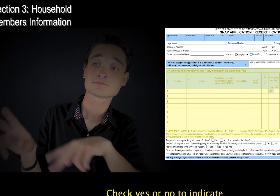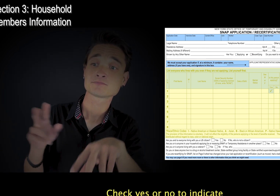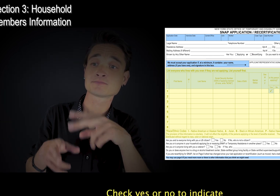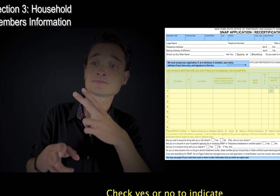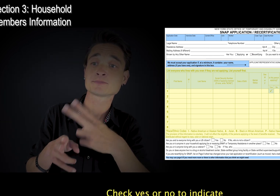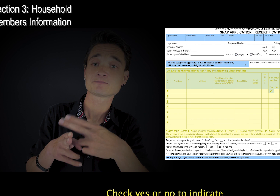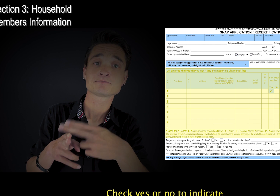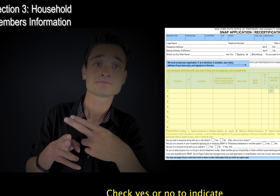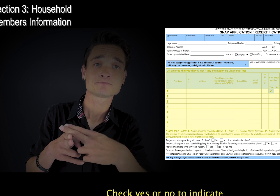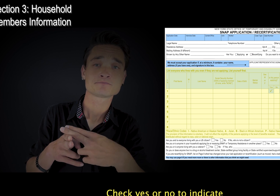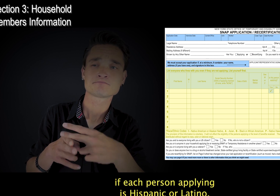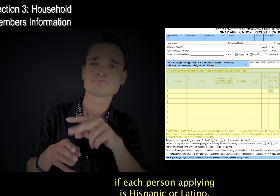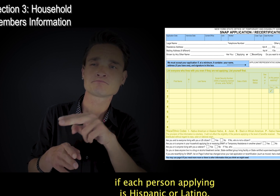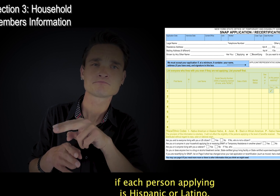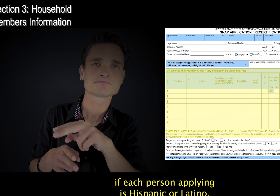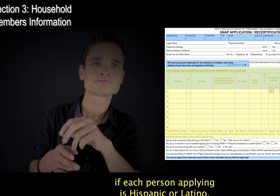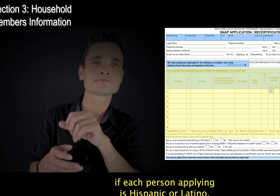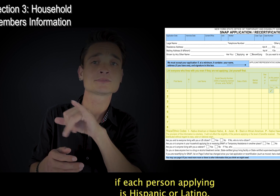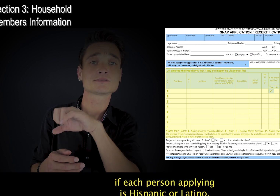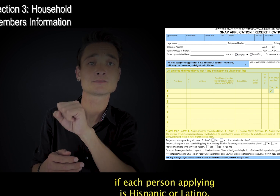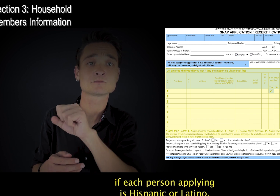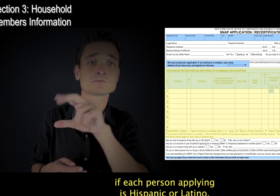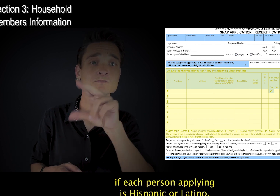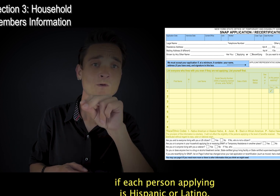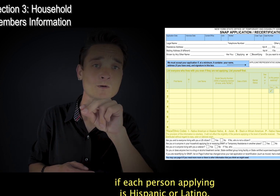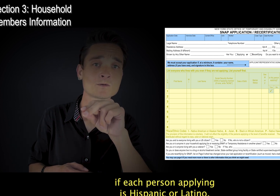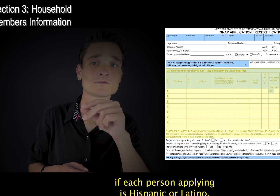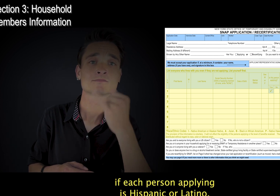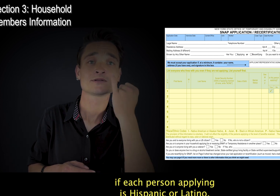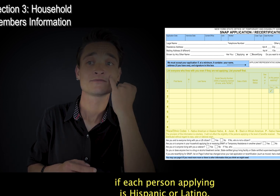Check yes or no to indicate if each person applying is Hispanic or Latino.